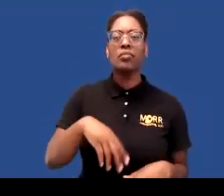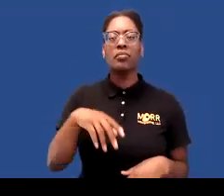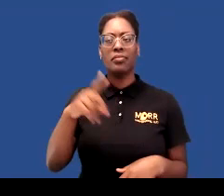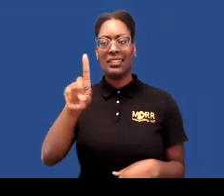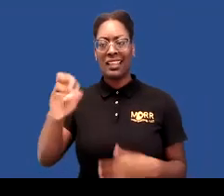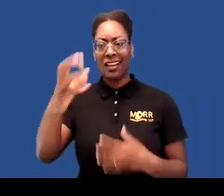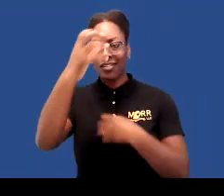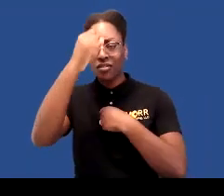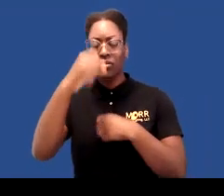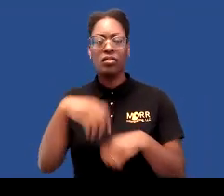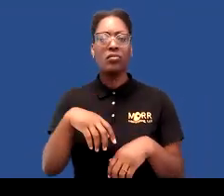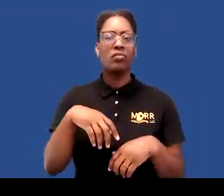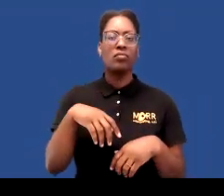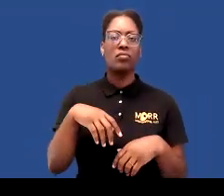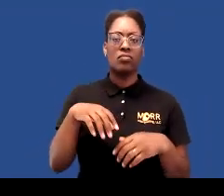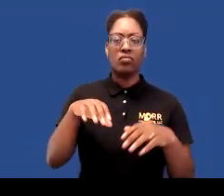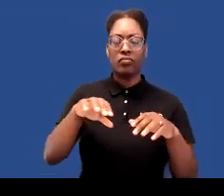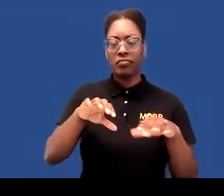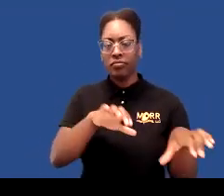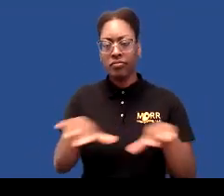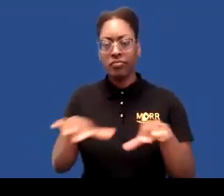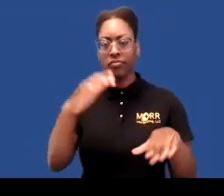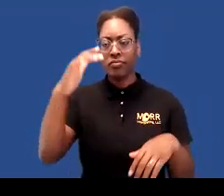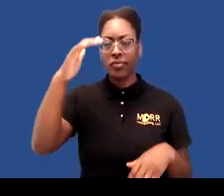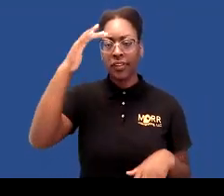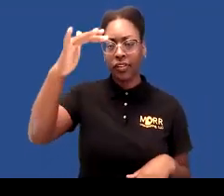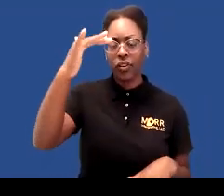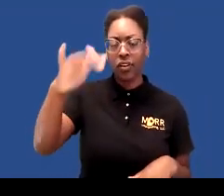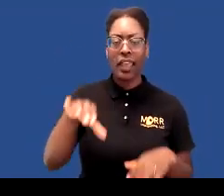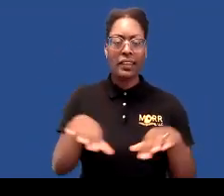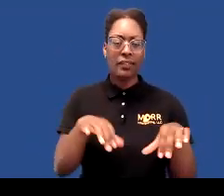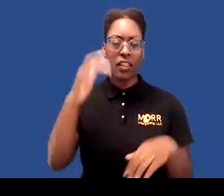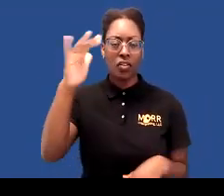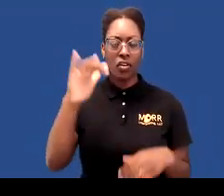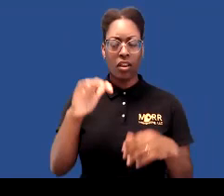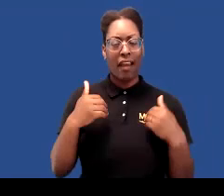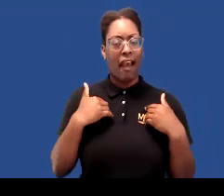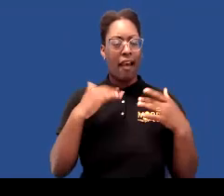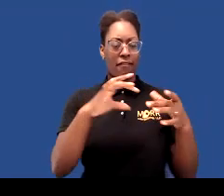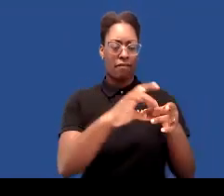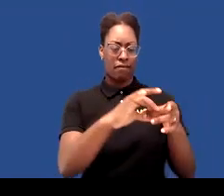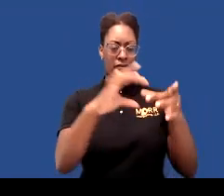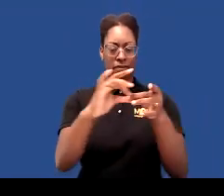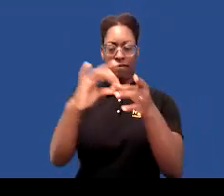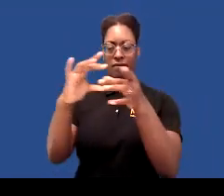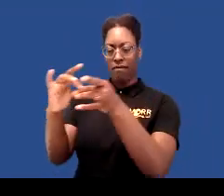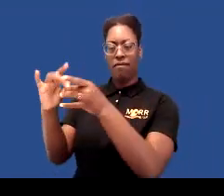or between all three of them together, with activity theory as kind of like maybe an overarching concept that can inhabit both.